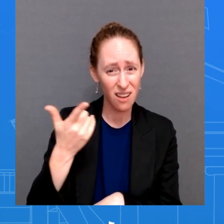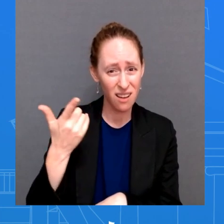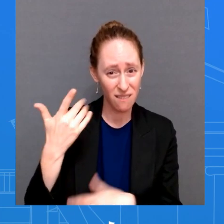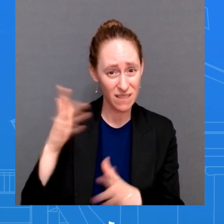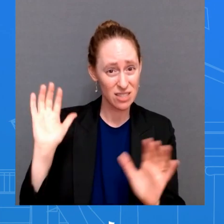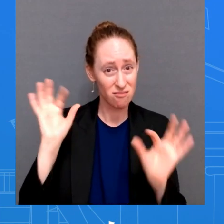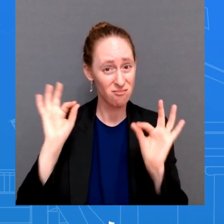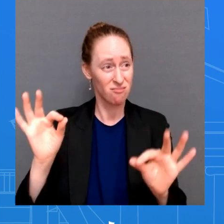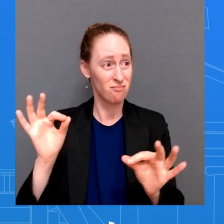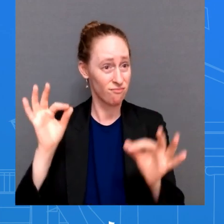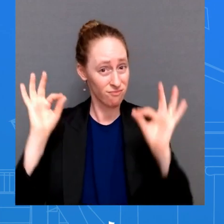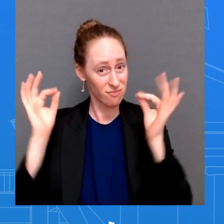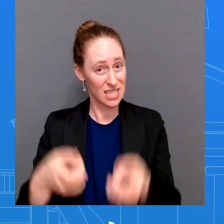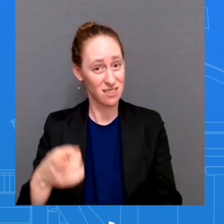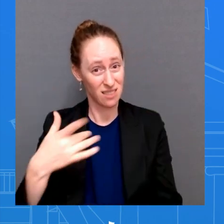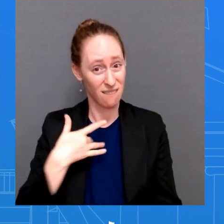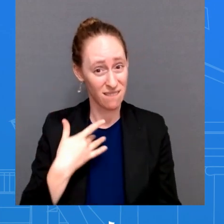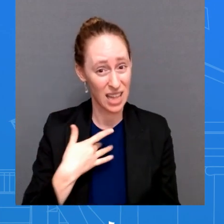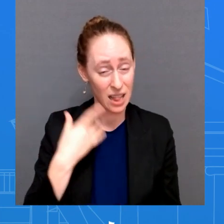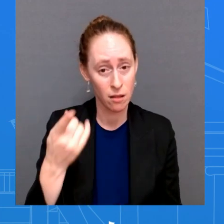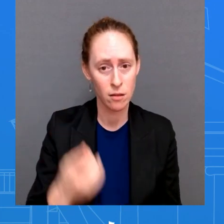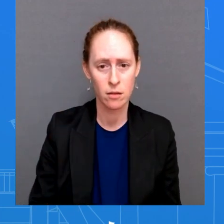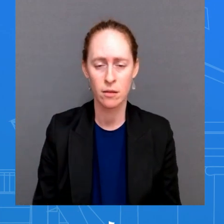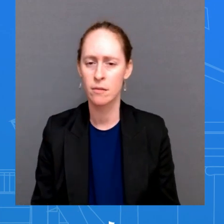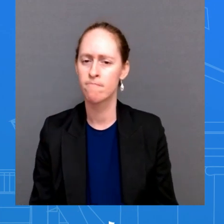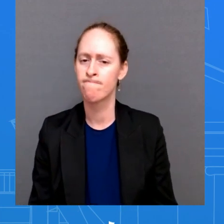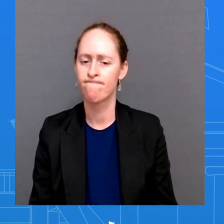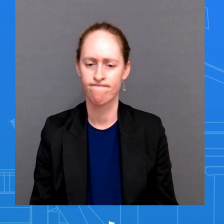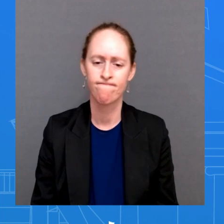caregivers, moms and dads, you know, grandparents.